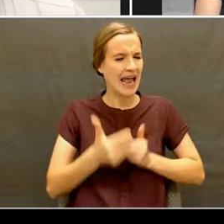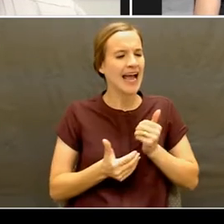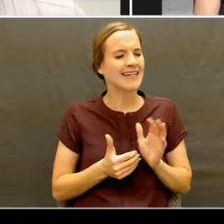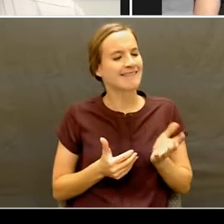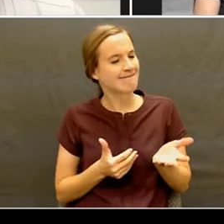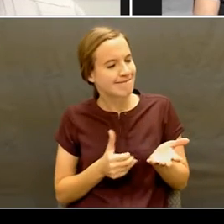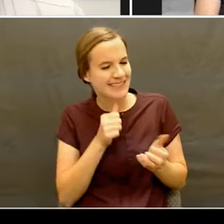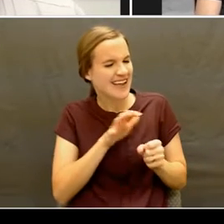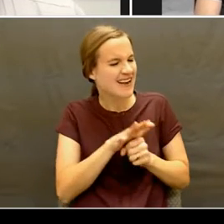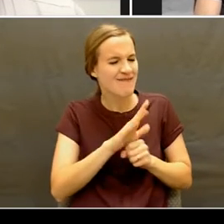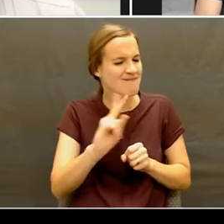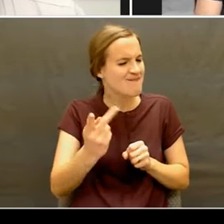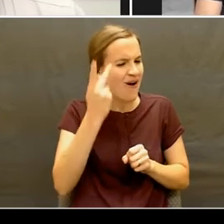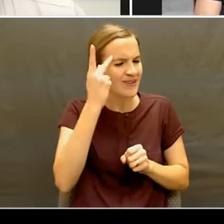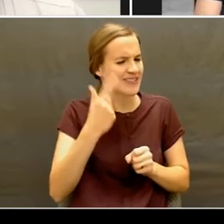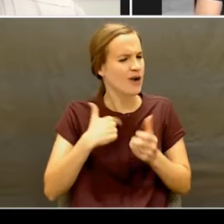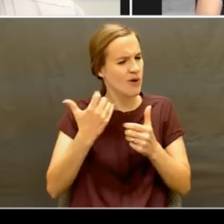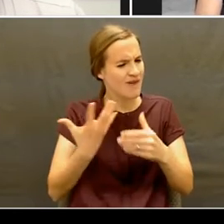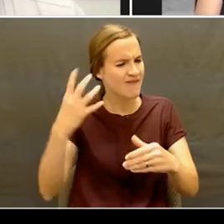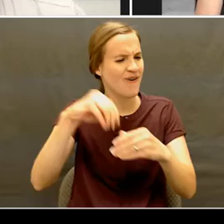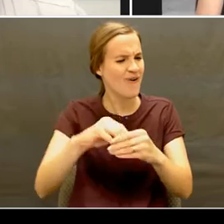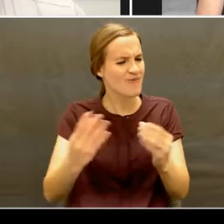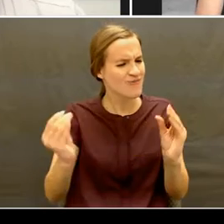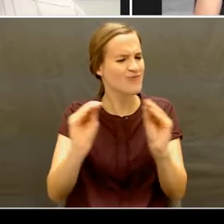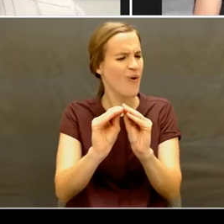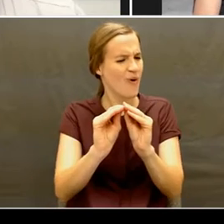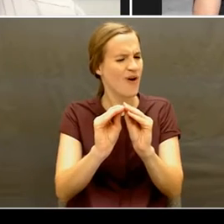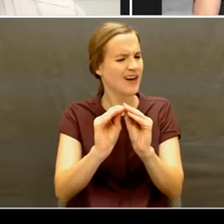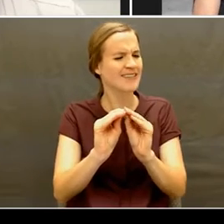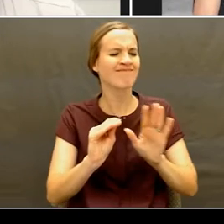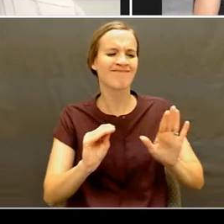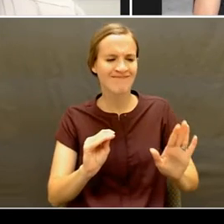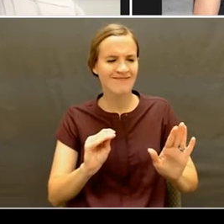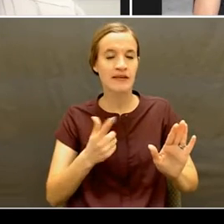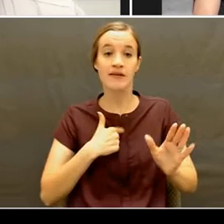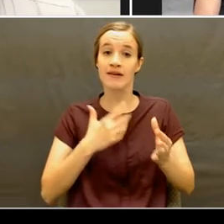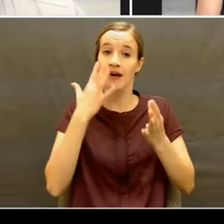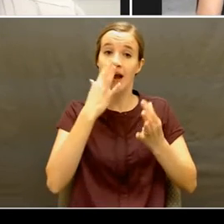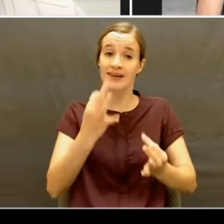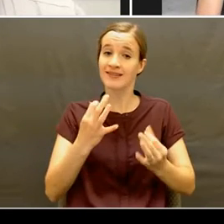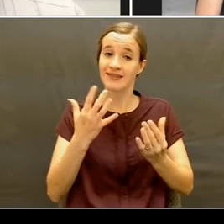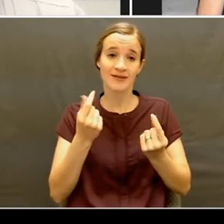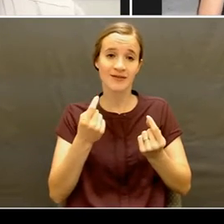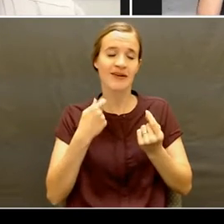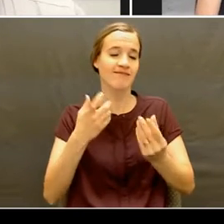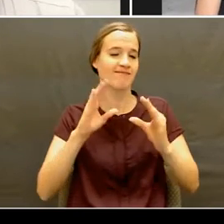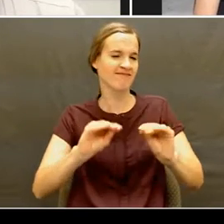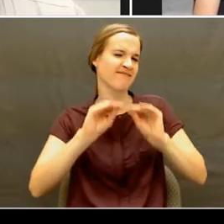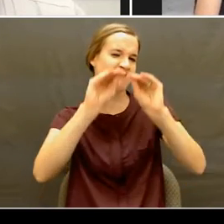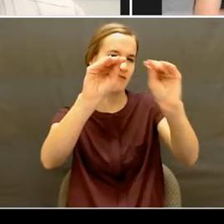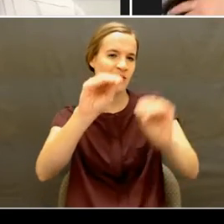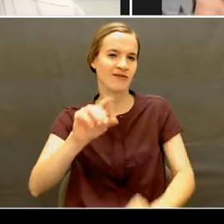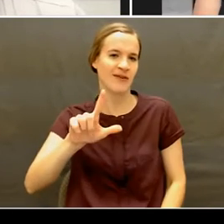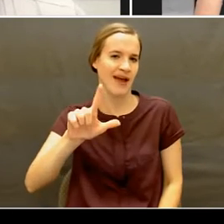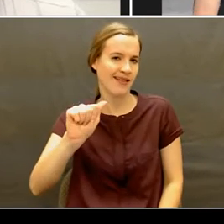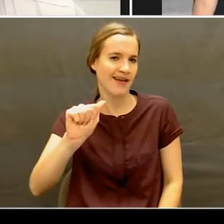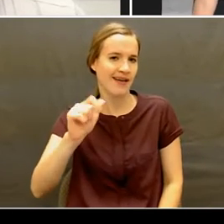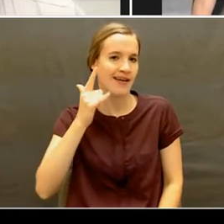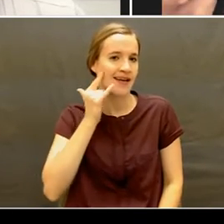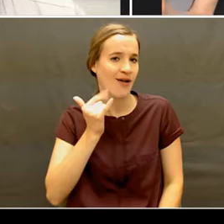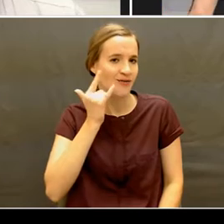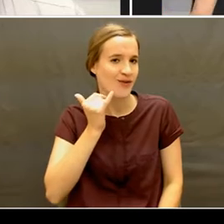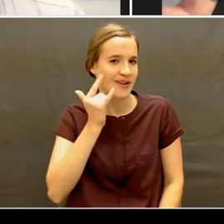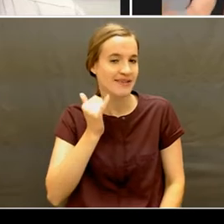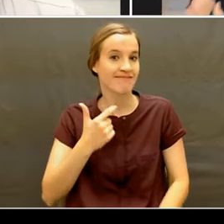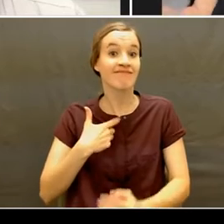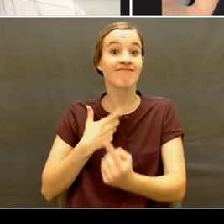be involved. So I ended up moving from there to LA, where Diane Coleman, where we were both out of